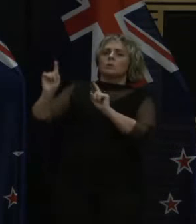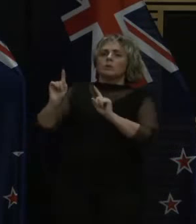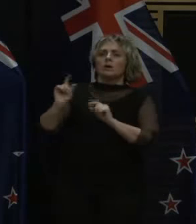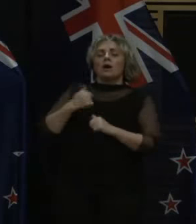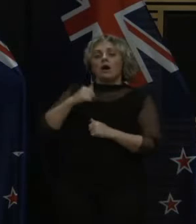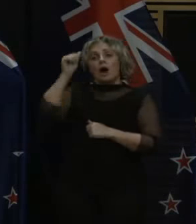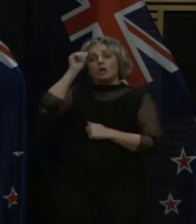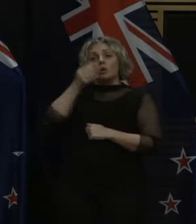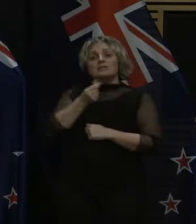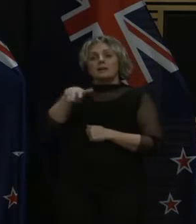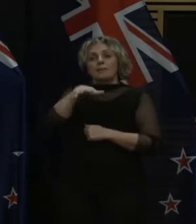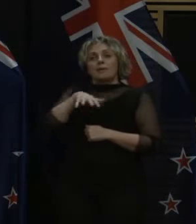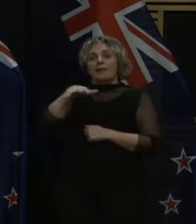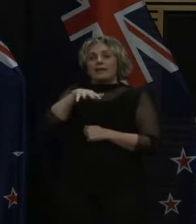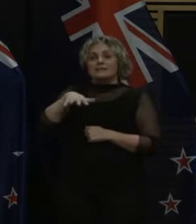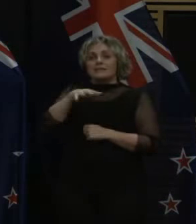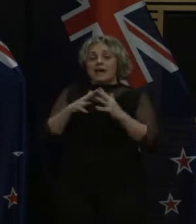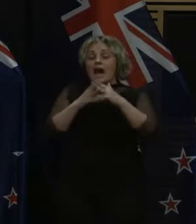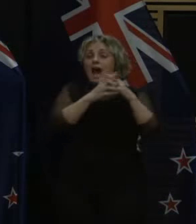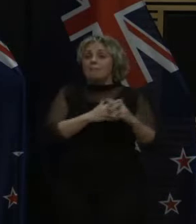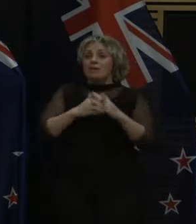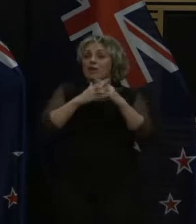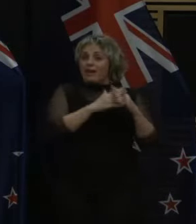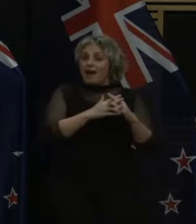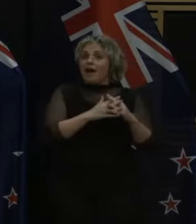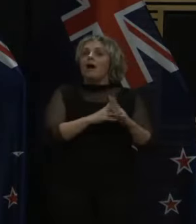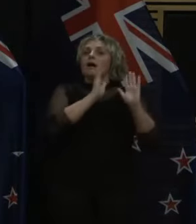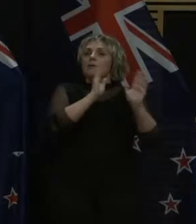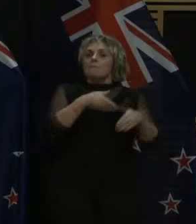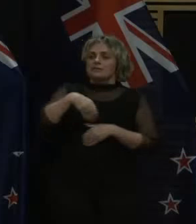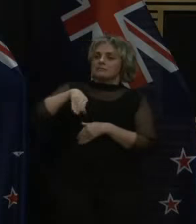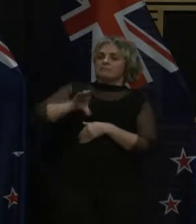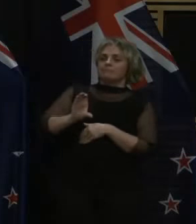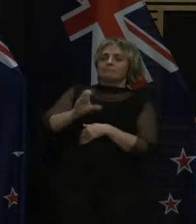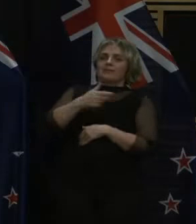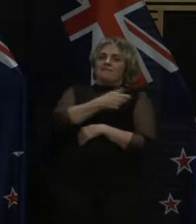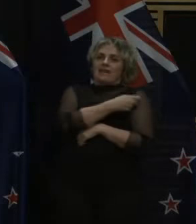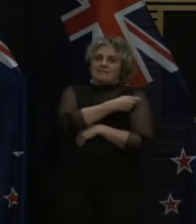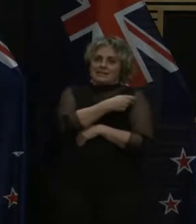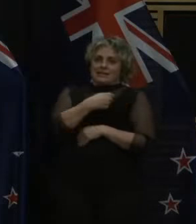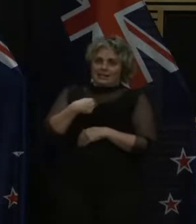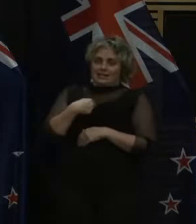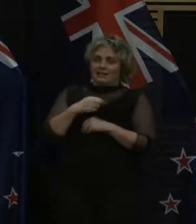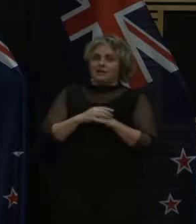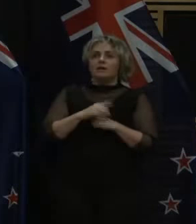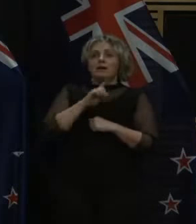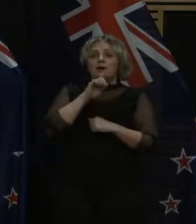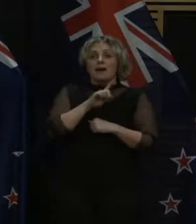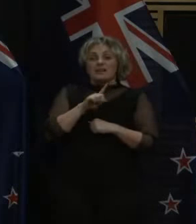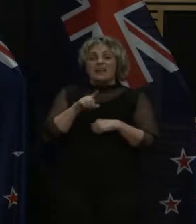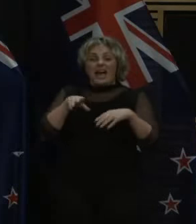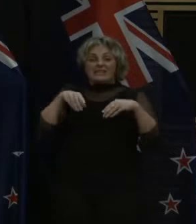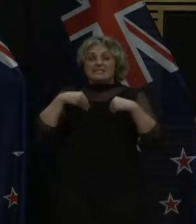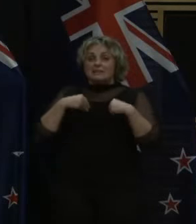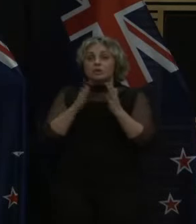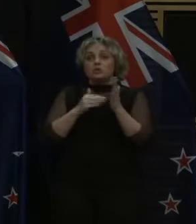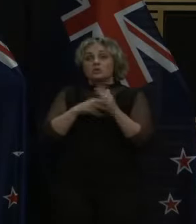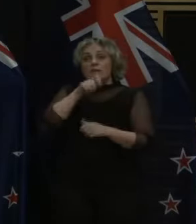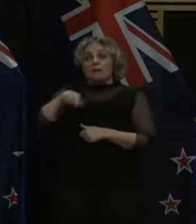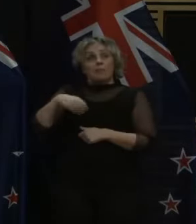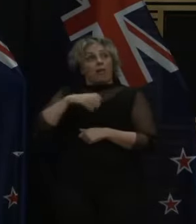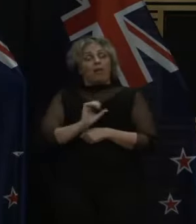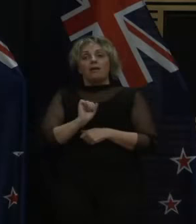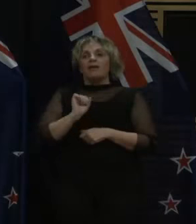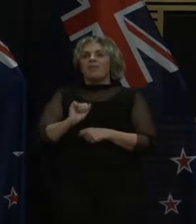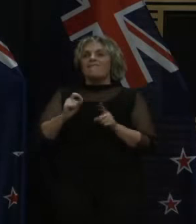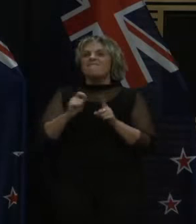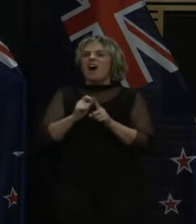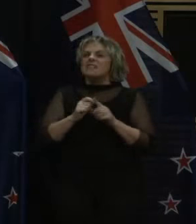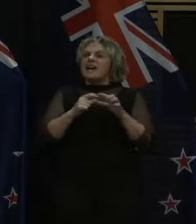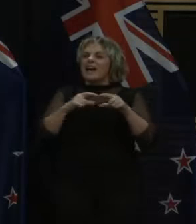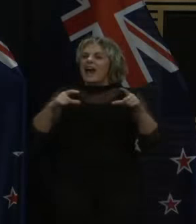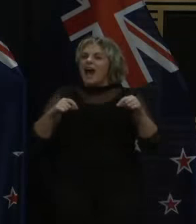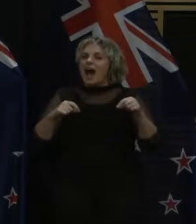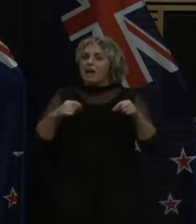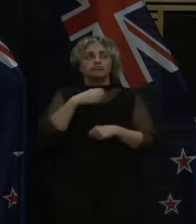orders the ability to factor in